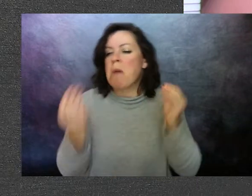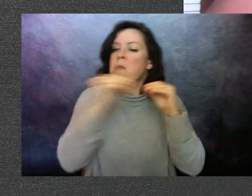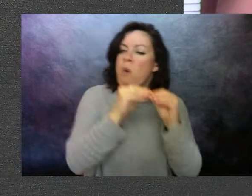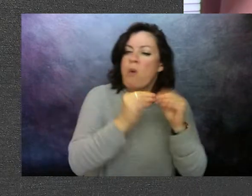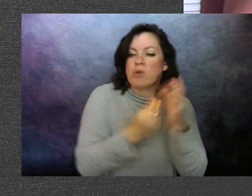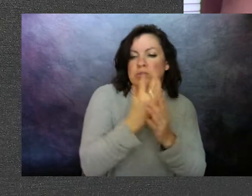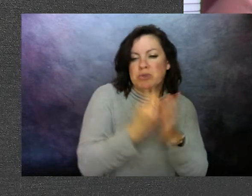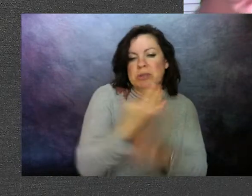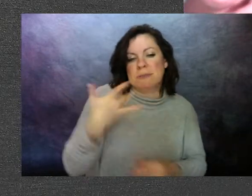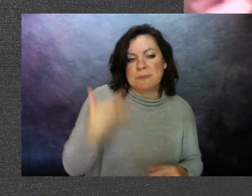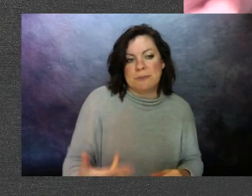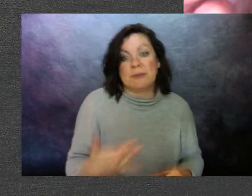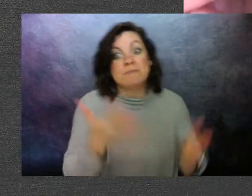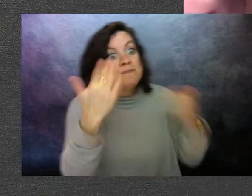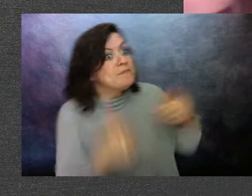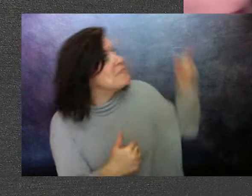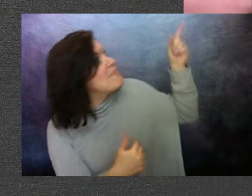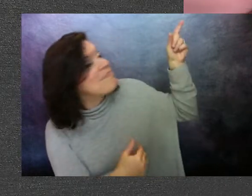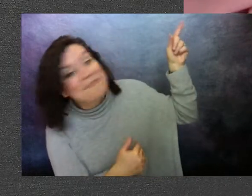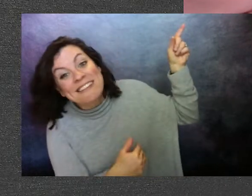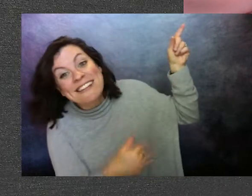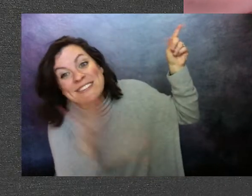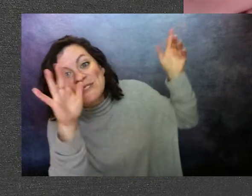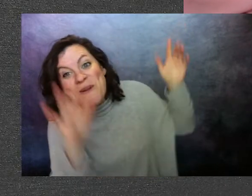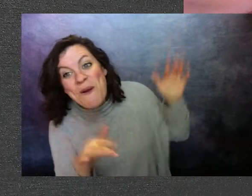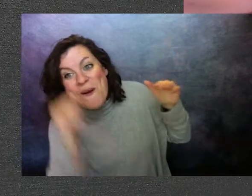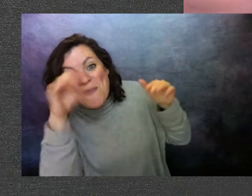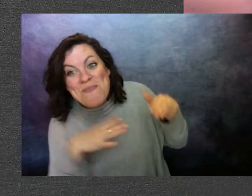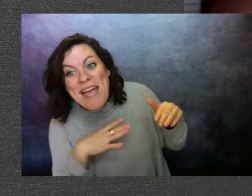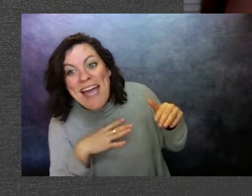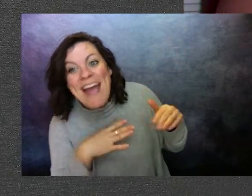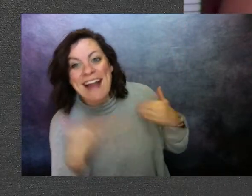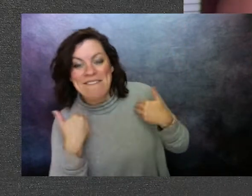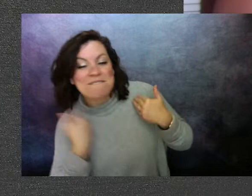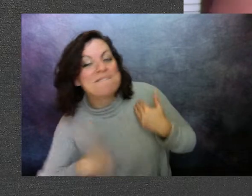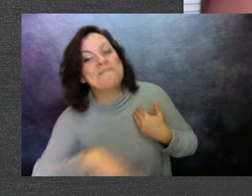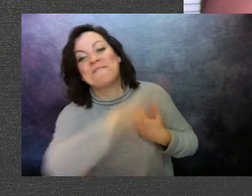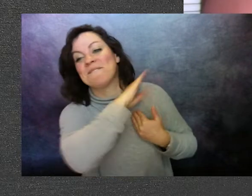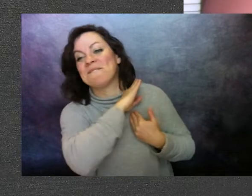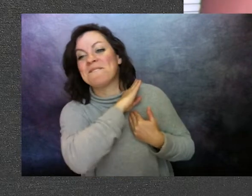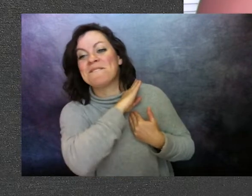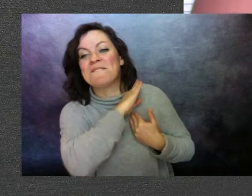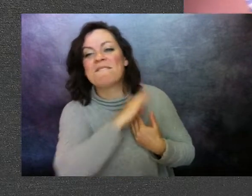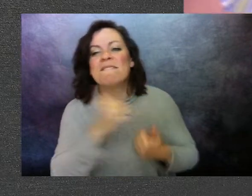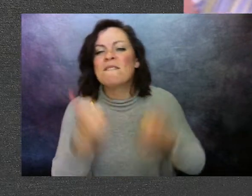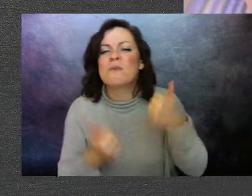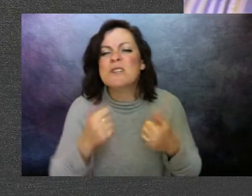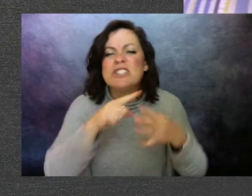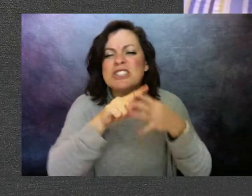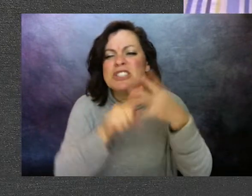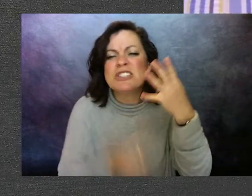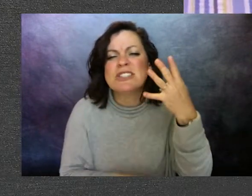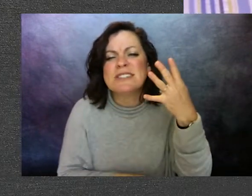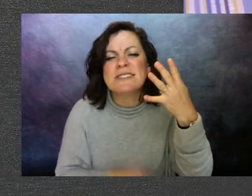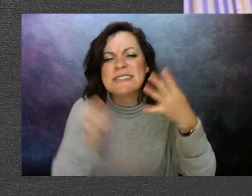Here's the next one. We have a snowman with his scarf on. What do you think?